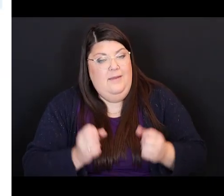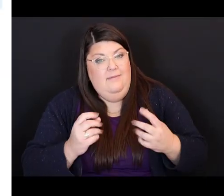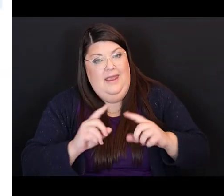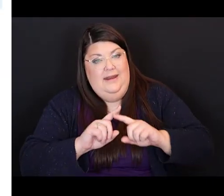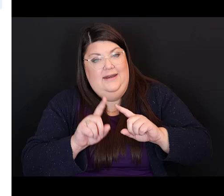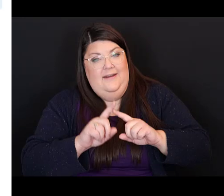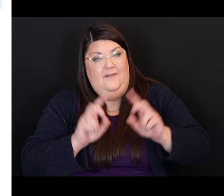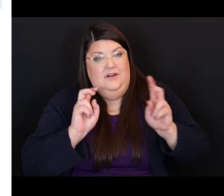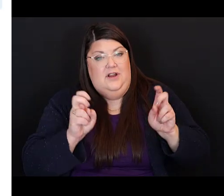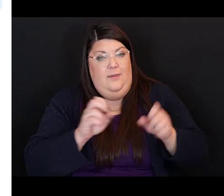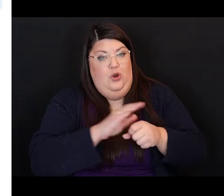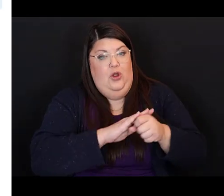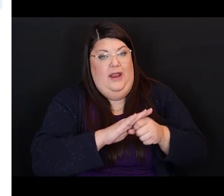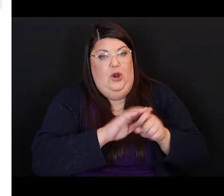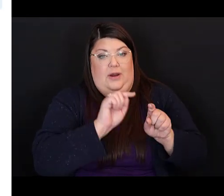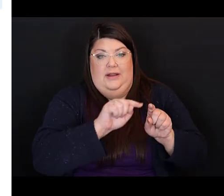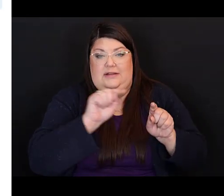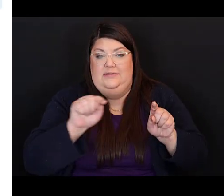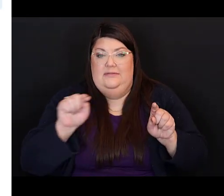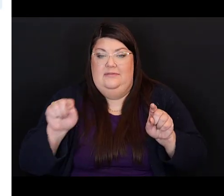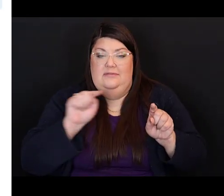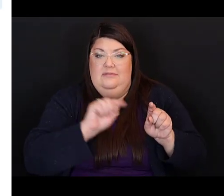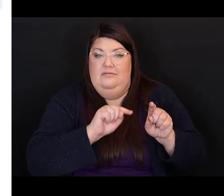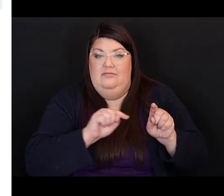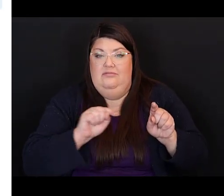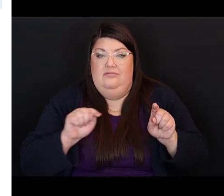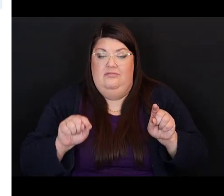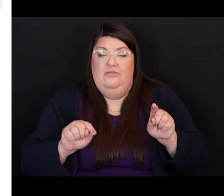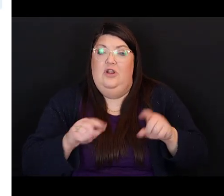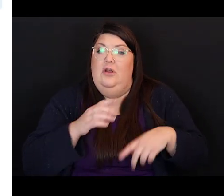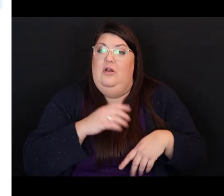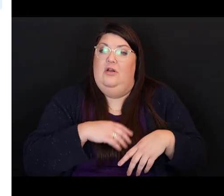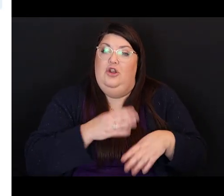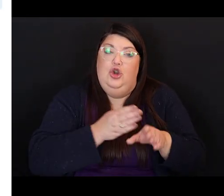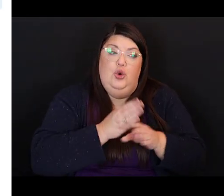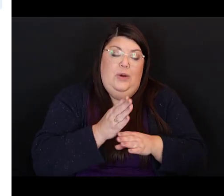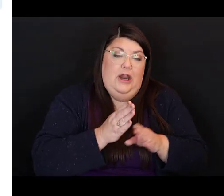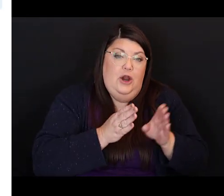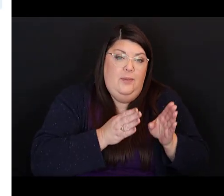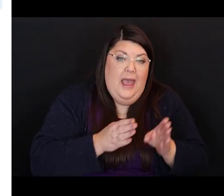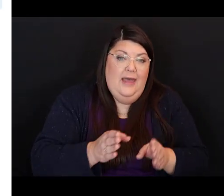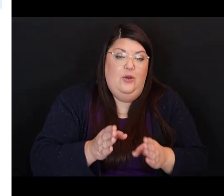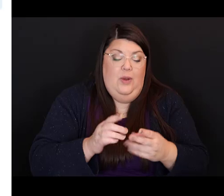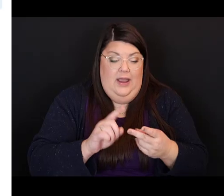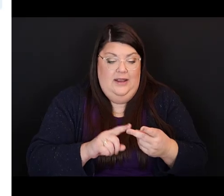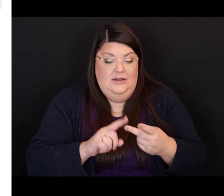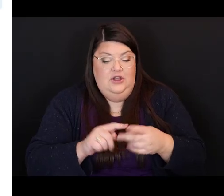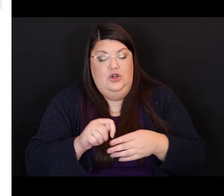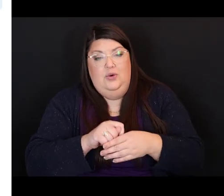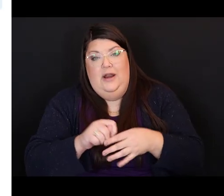And there's a number of topical areas that we cover. One, career pathways. We have training